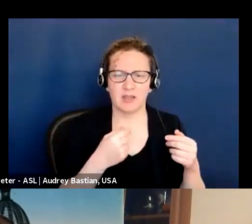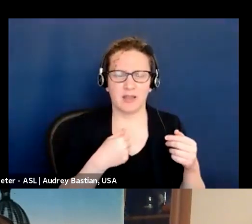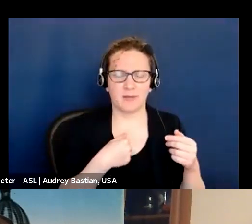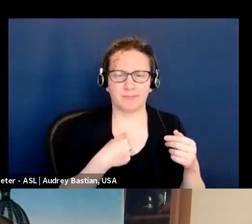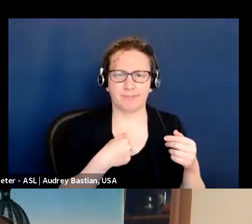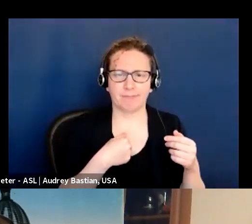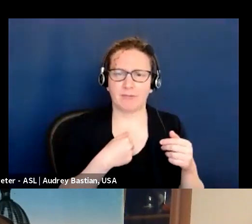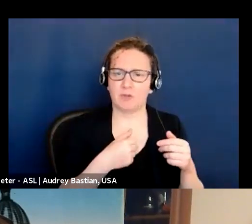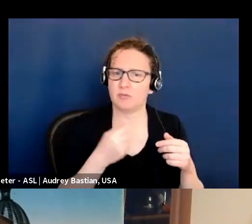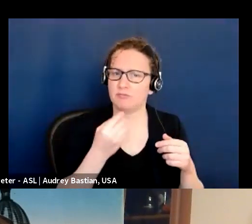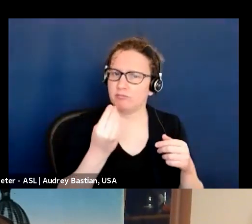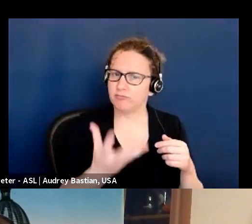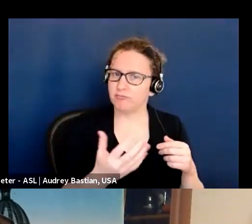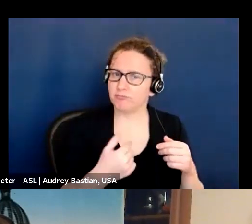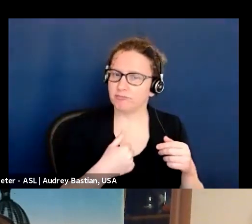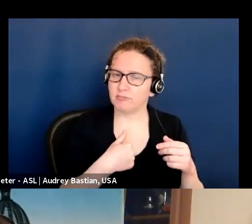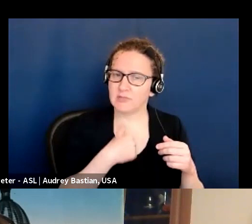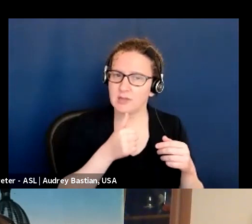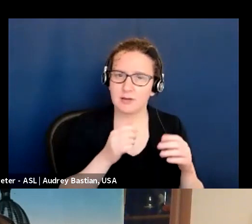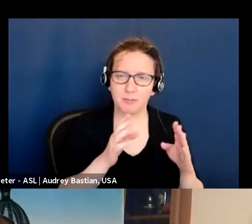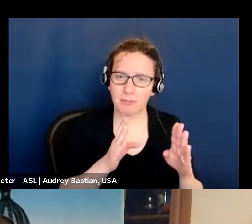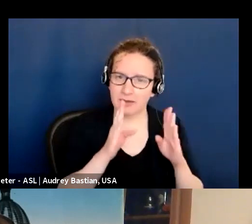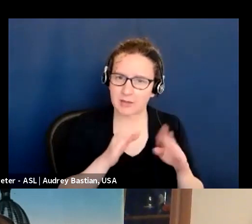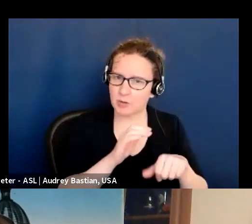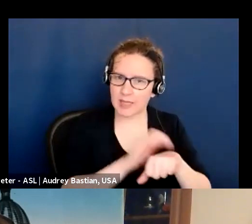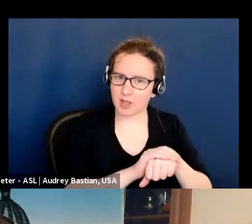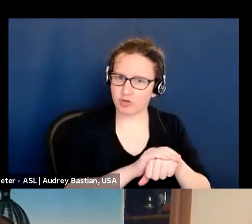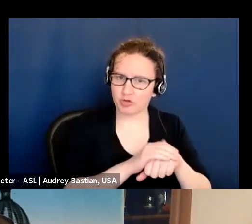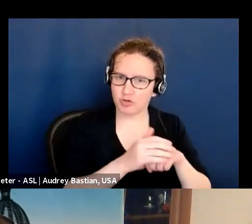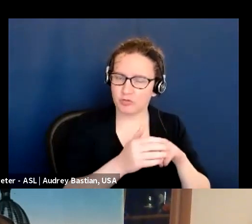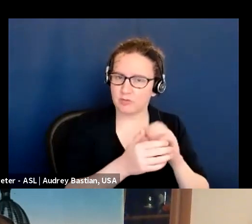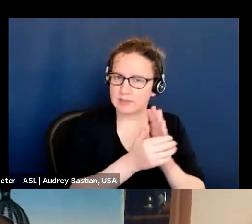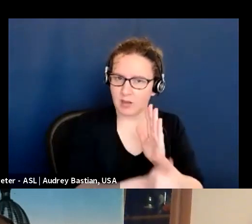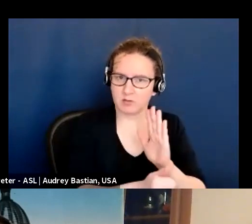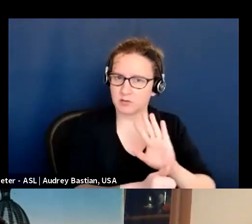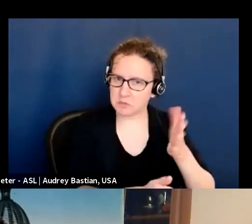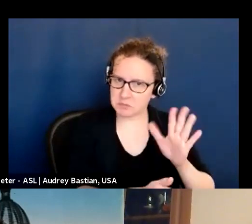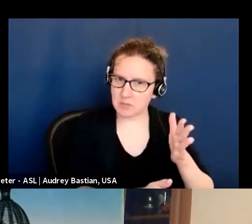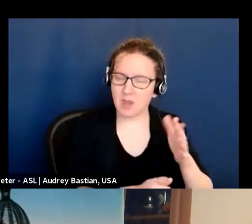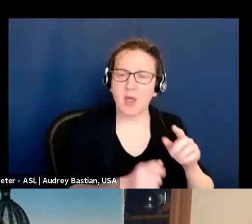to you know how good English you have. But they actually need to know if you can